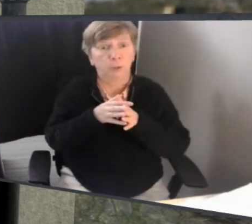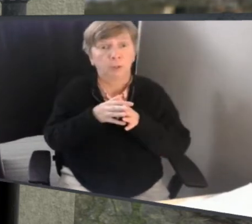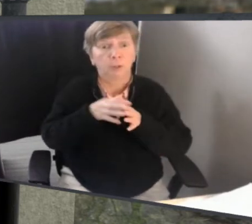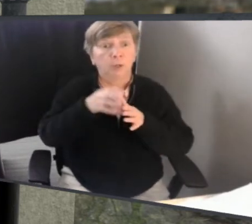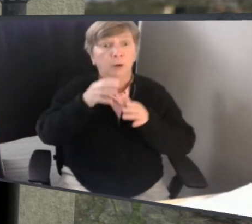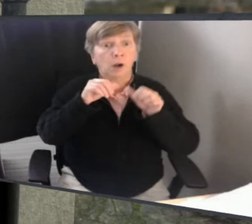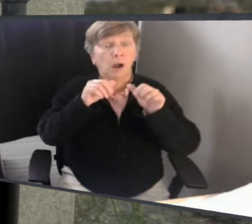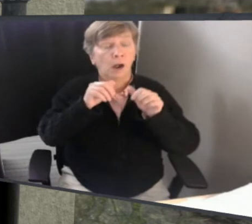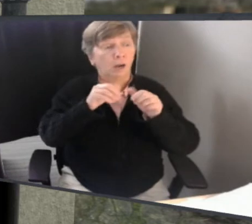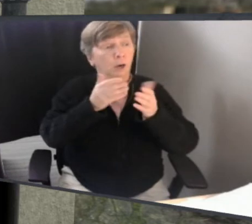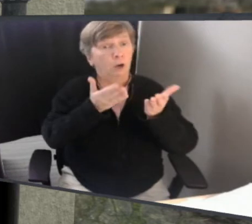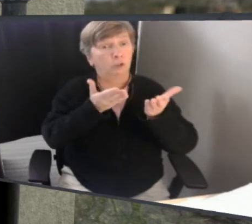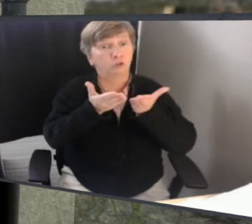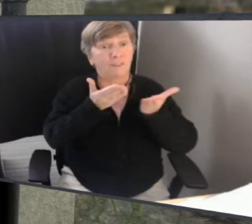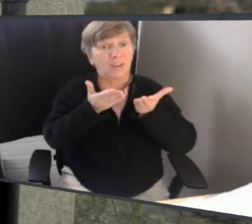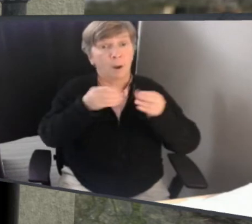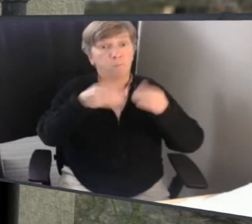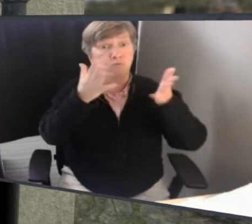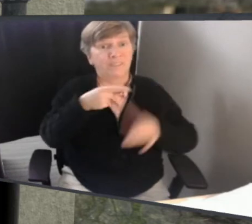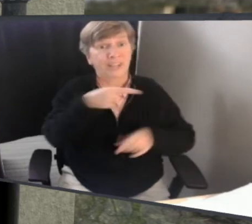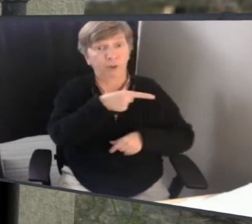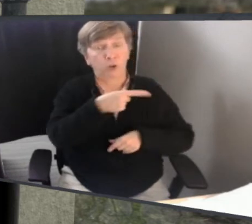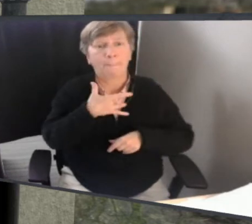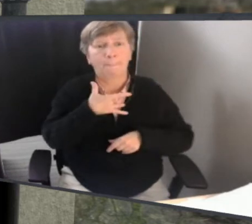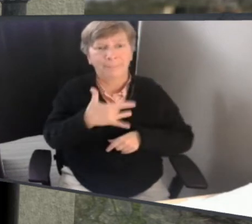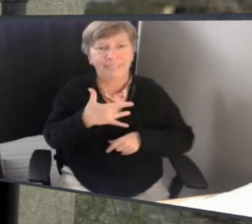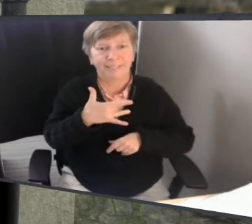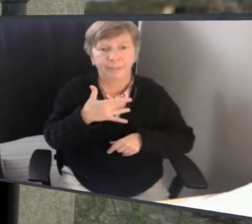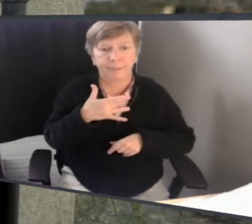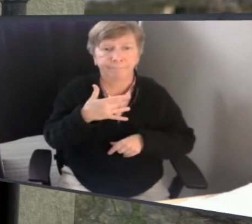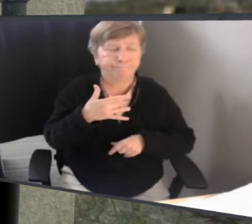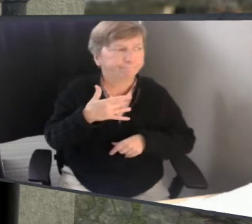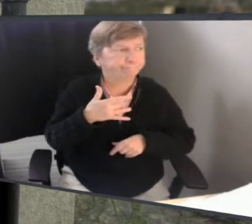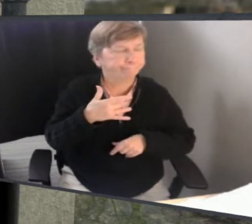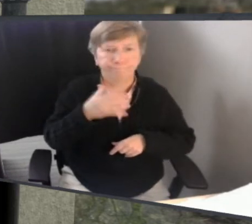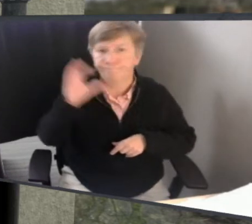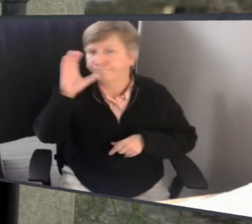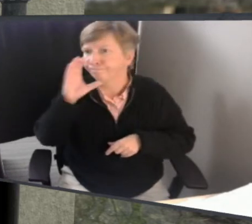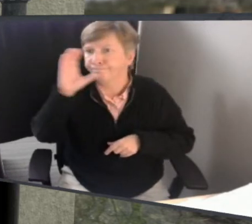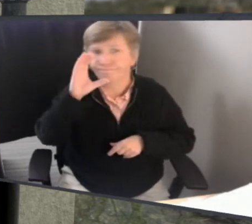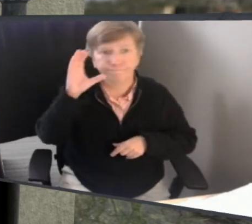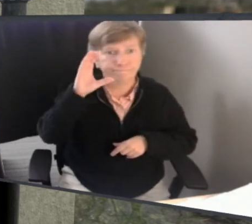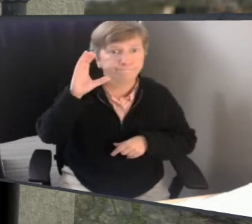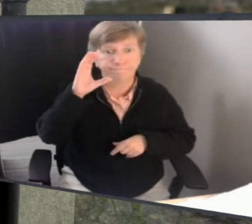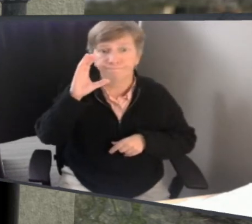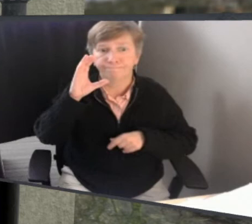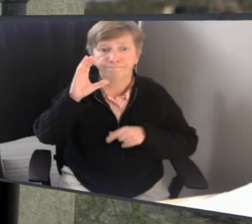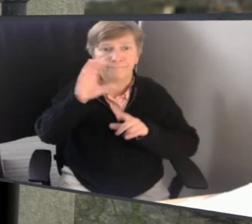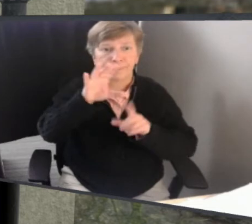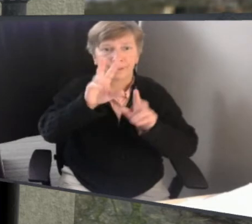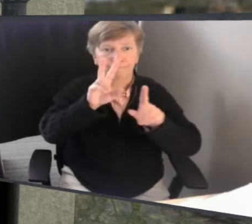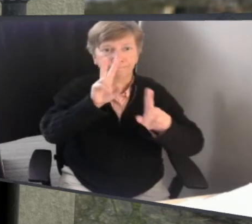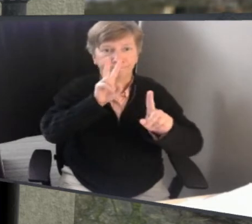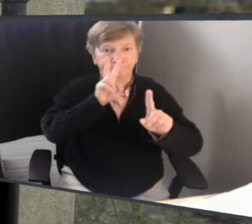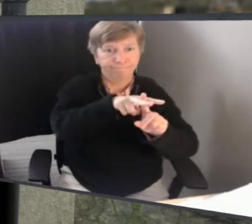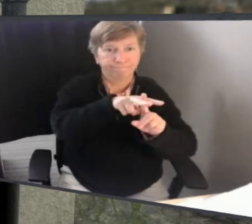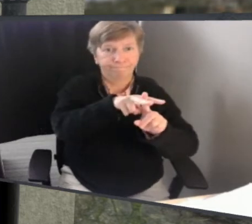now, if we're thinking about interpreters specifically, and service providers, they will